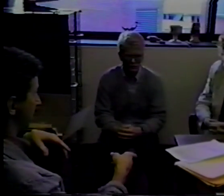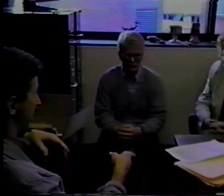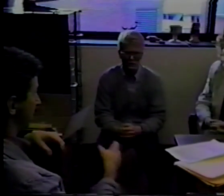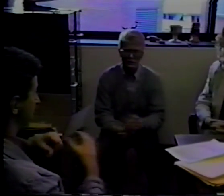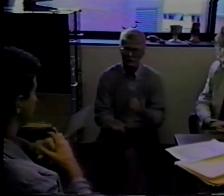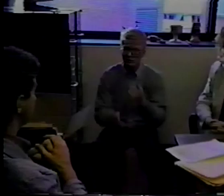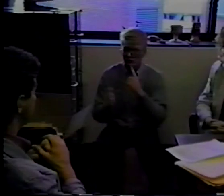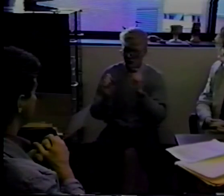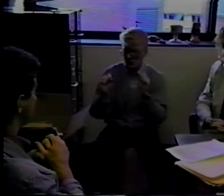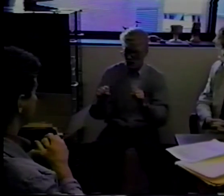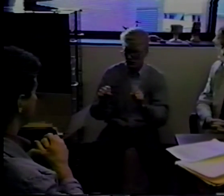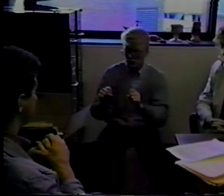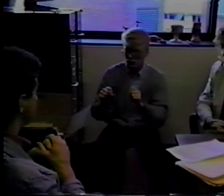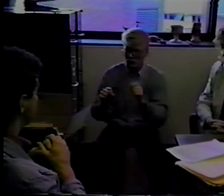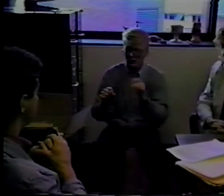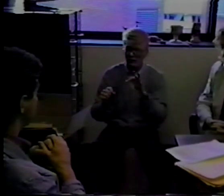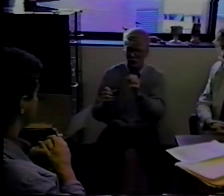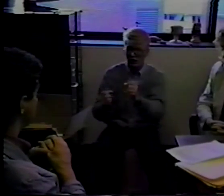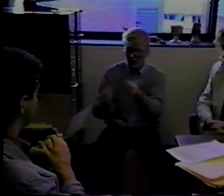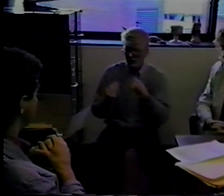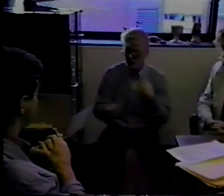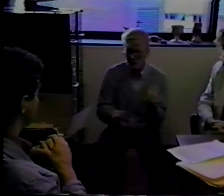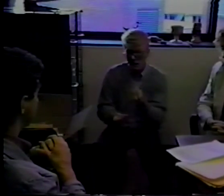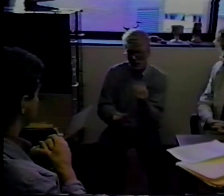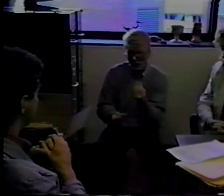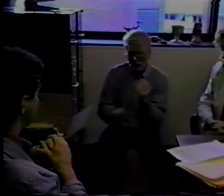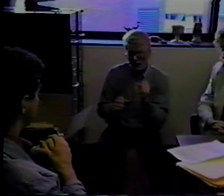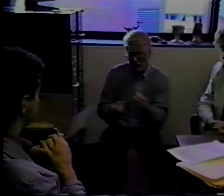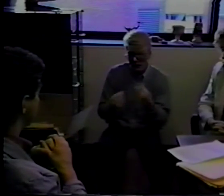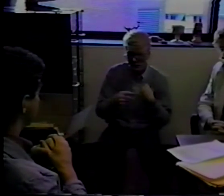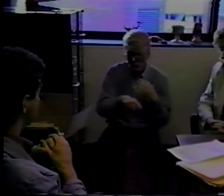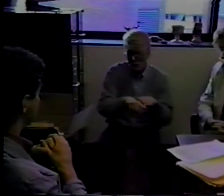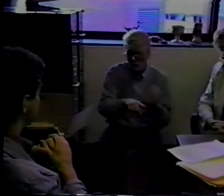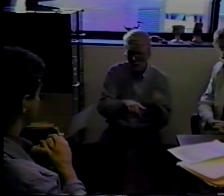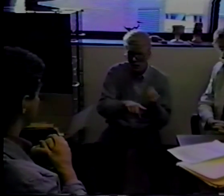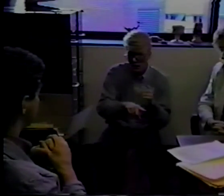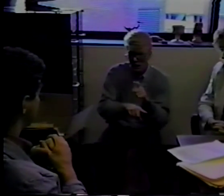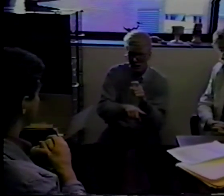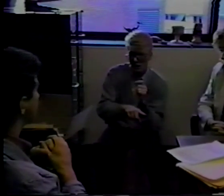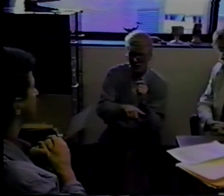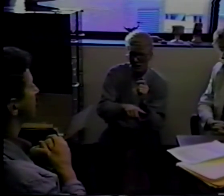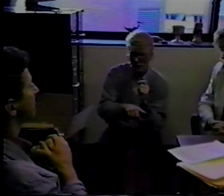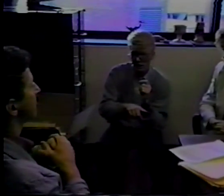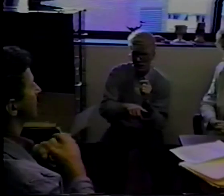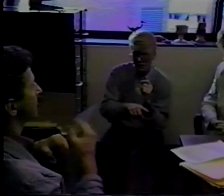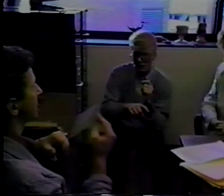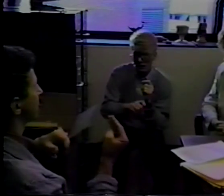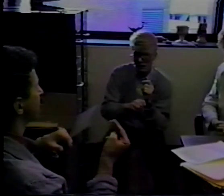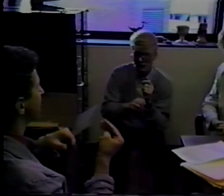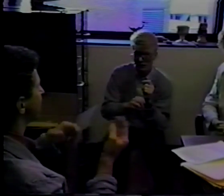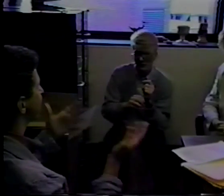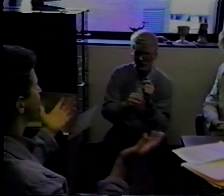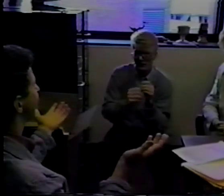Professor: Well, would it be possible to get it to me by Monday?